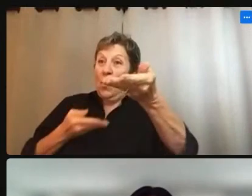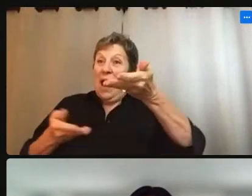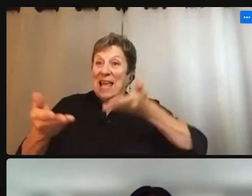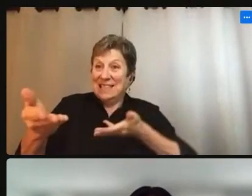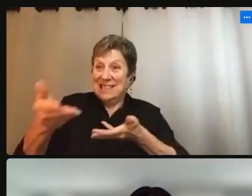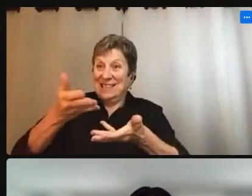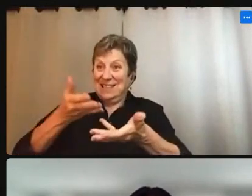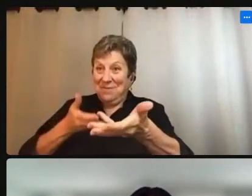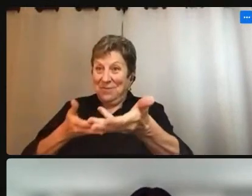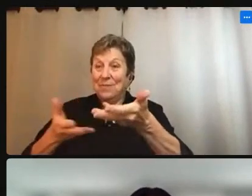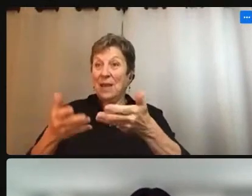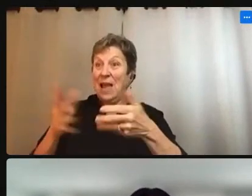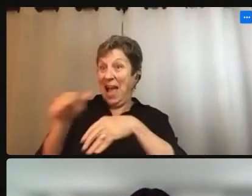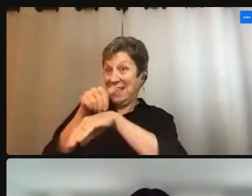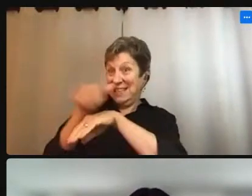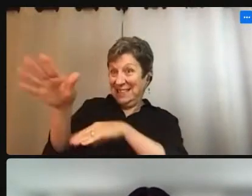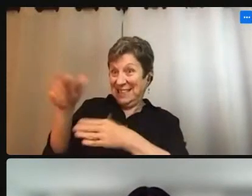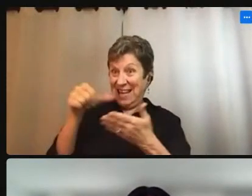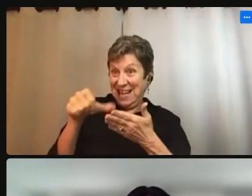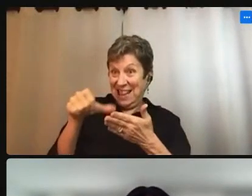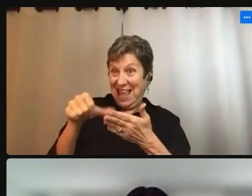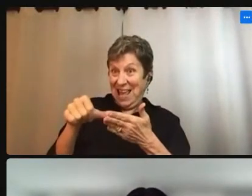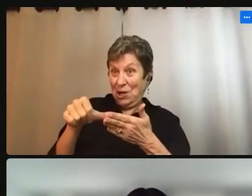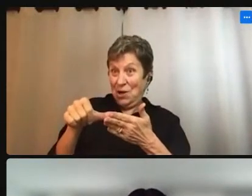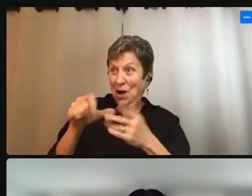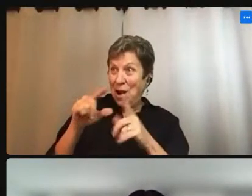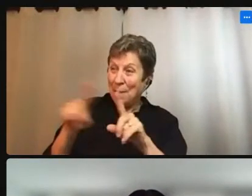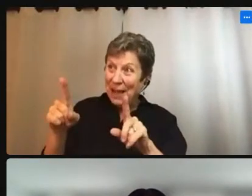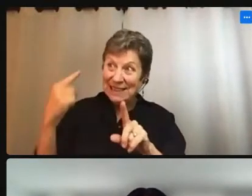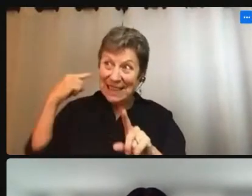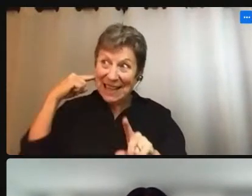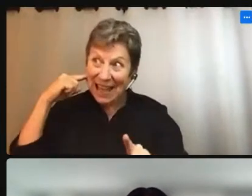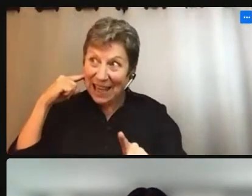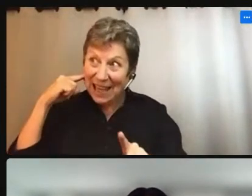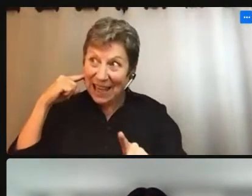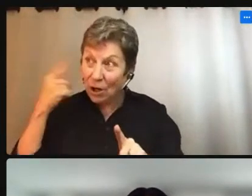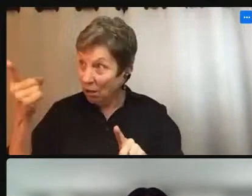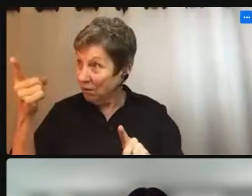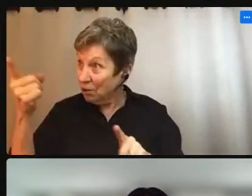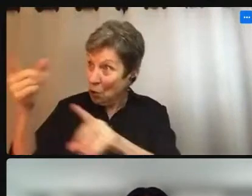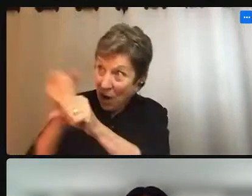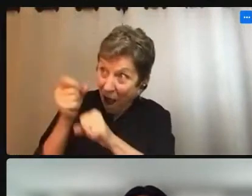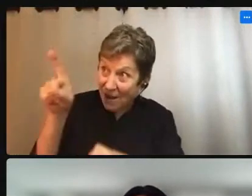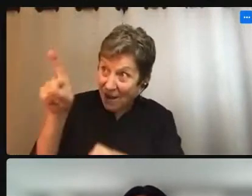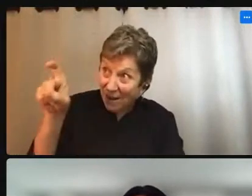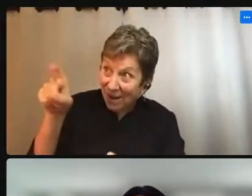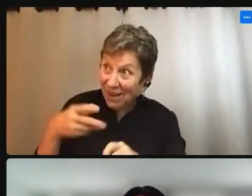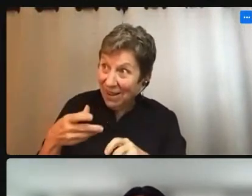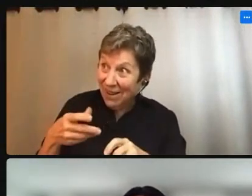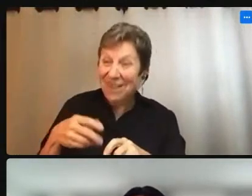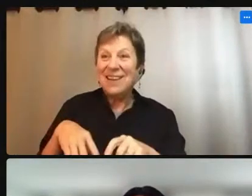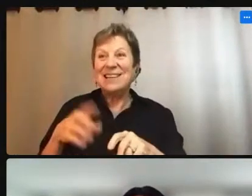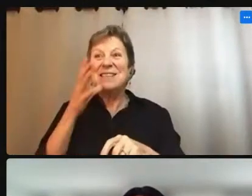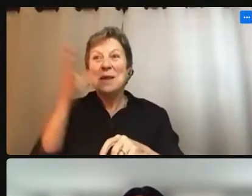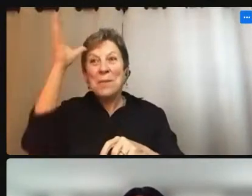COMMUNICATION. COMMUNICATION WORKS BOTH WAYS COMMUNICATE.